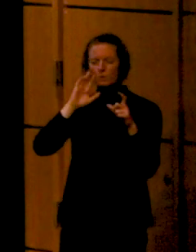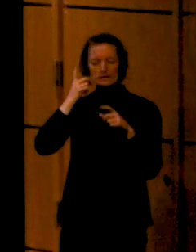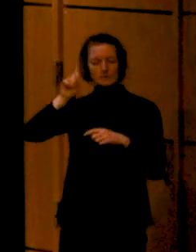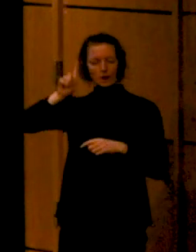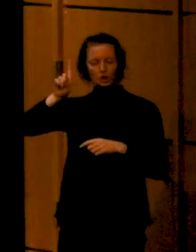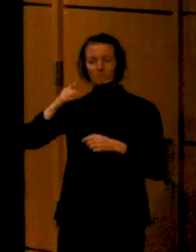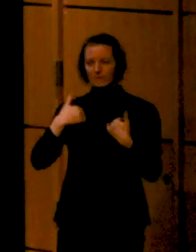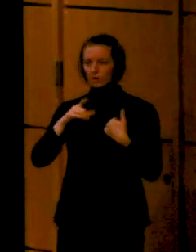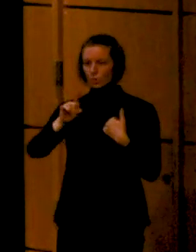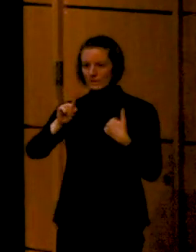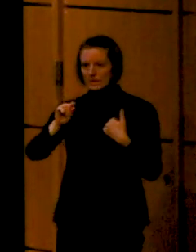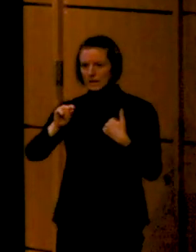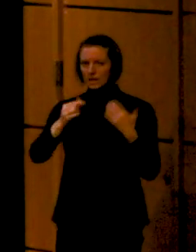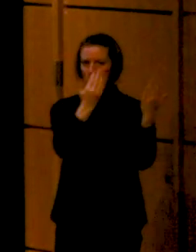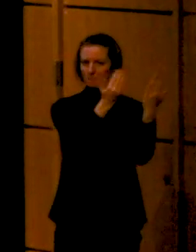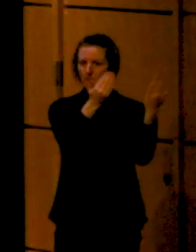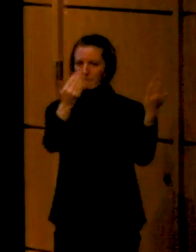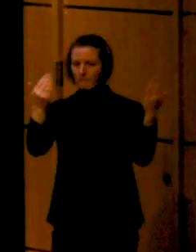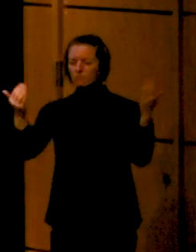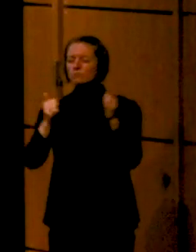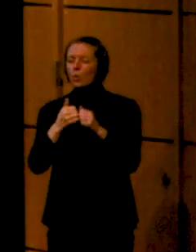the white frames that he prefers.